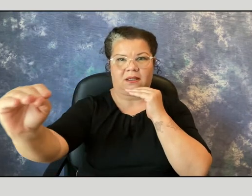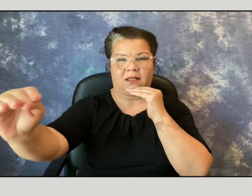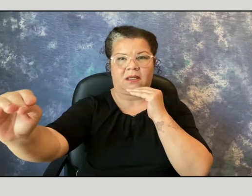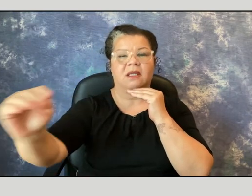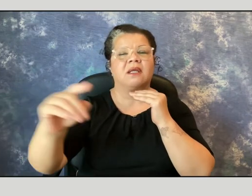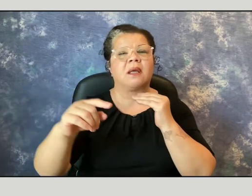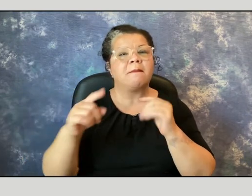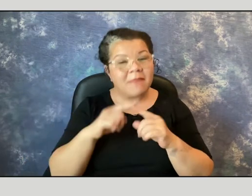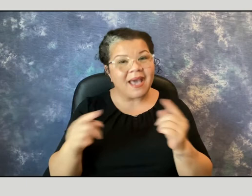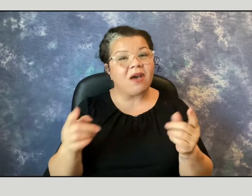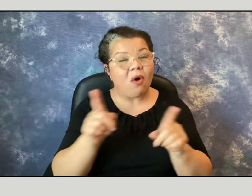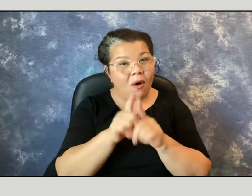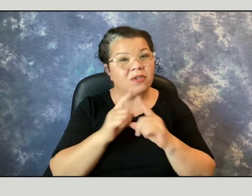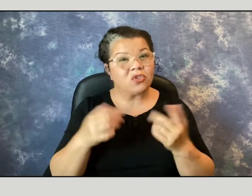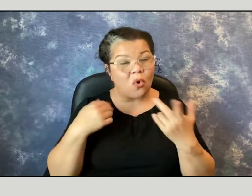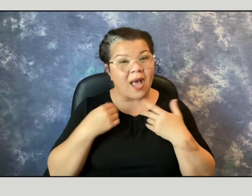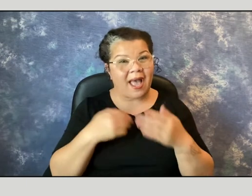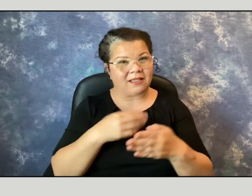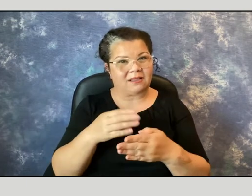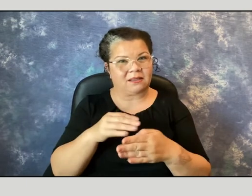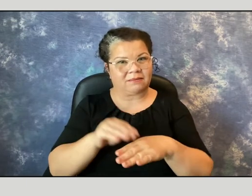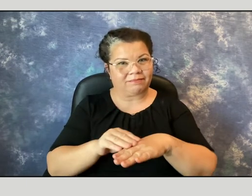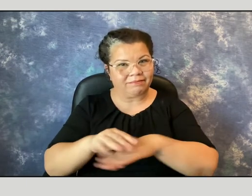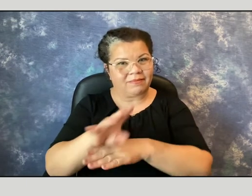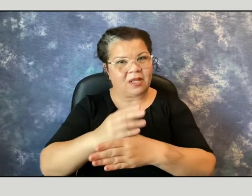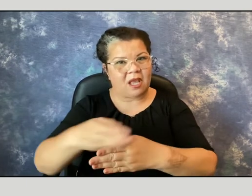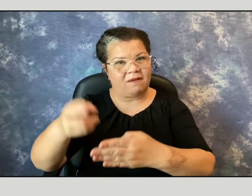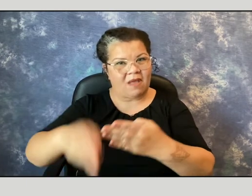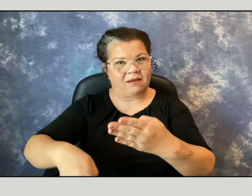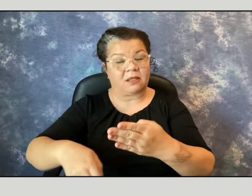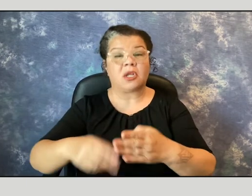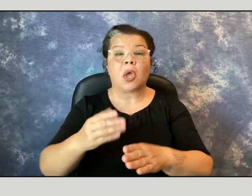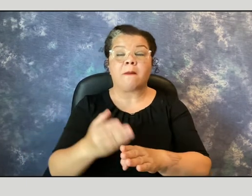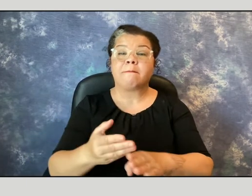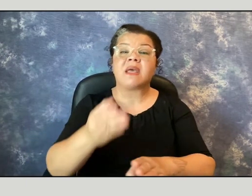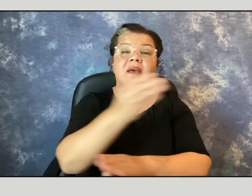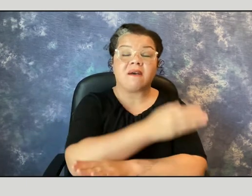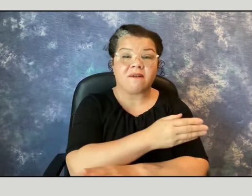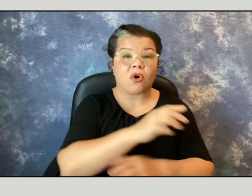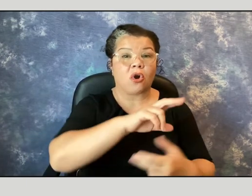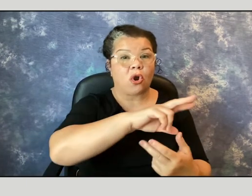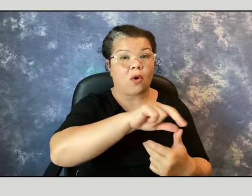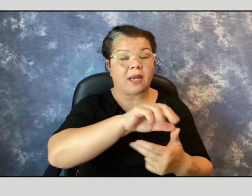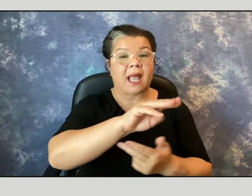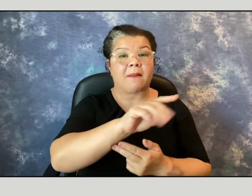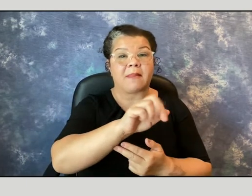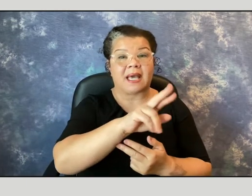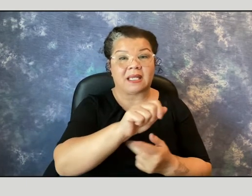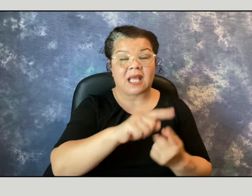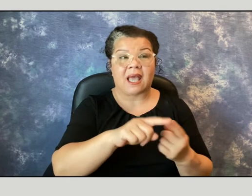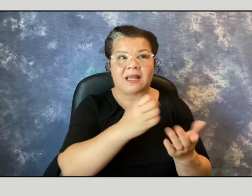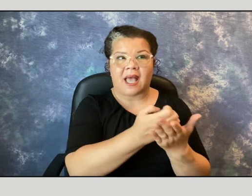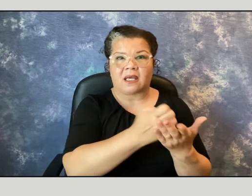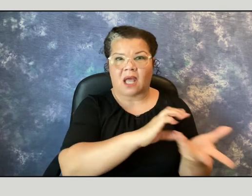'cause I think a lot of times in Puerto Rico tourism before Hurricane Maria and the economic crisis, some thought it was underexploited.